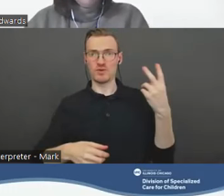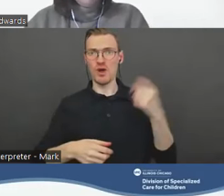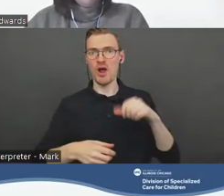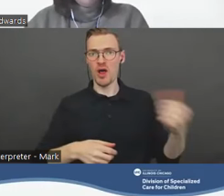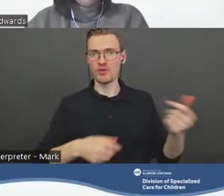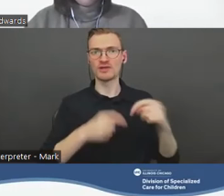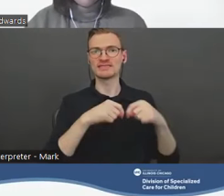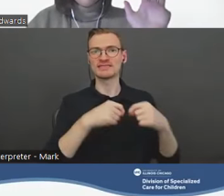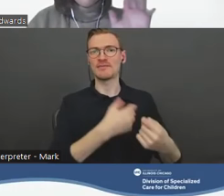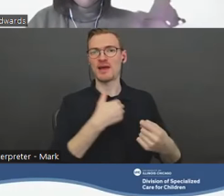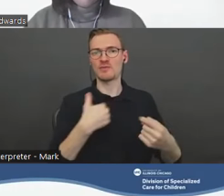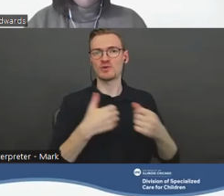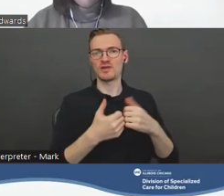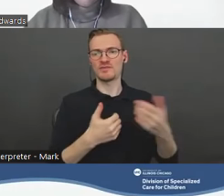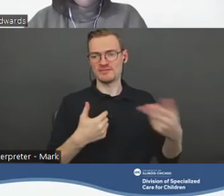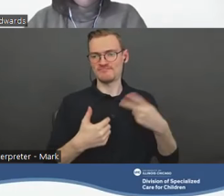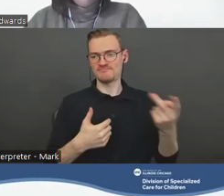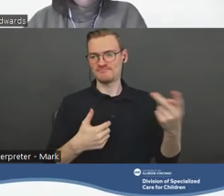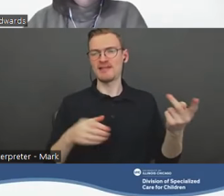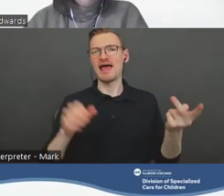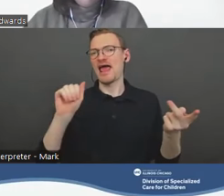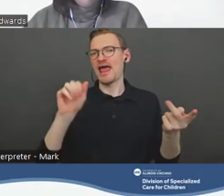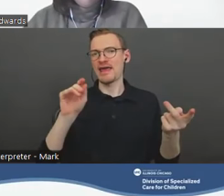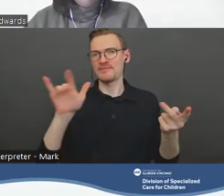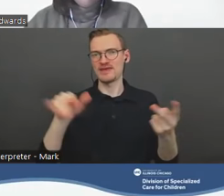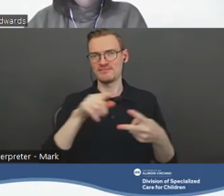Edwards and Renee Woodson. So, you will be hearing from them throughout the presentation tonight, too.